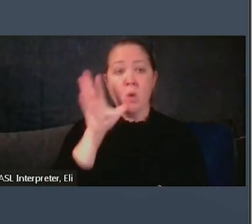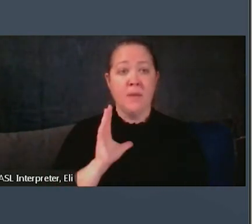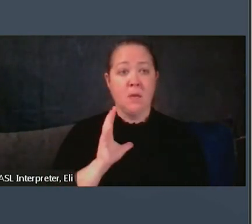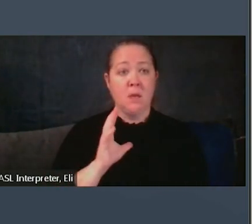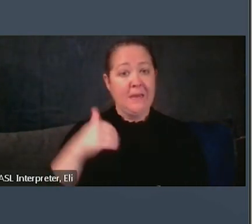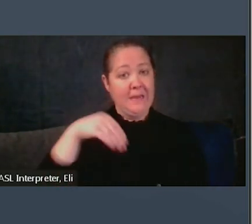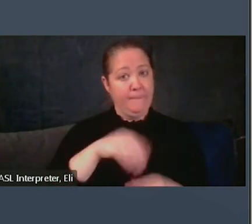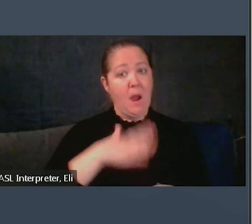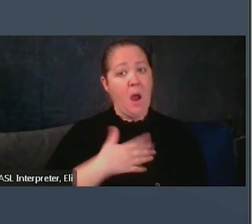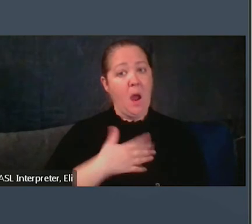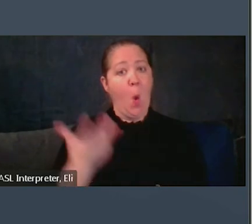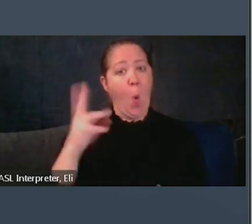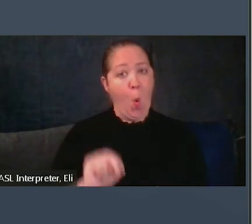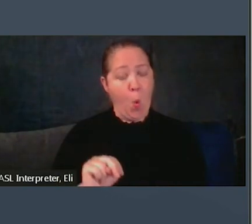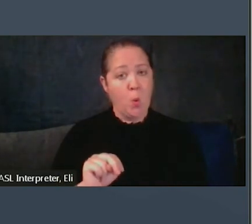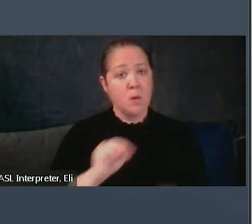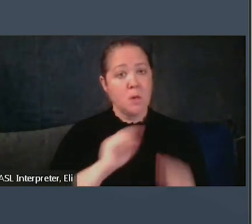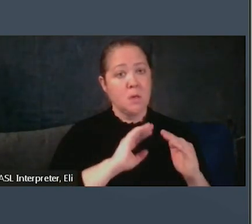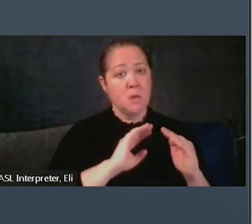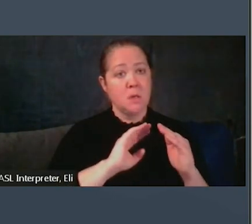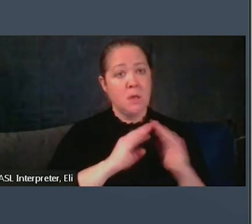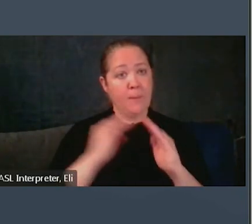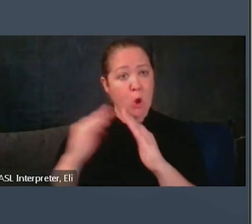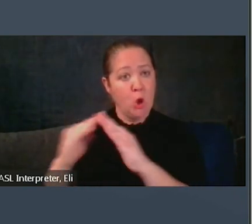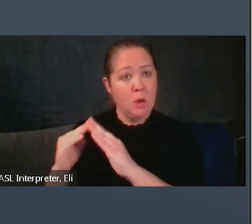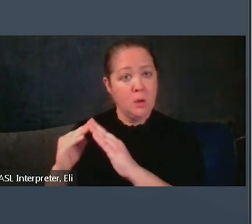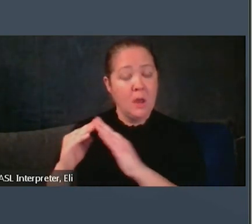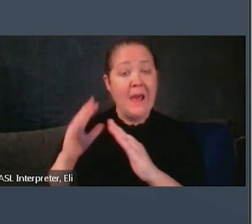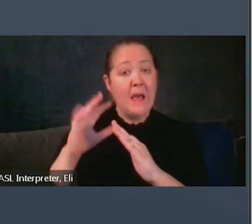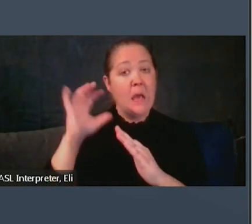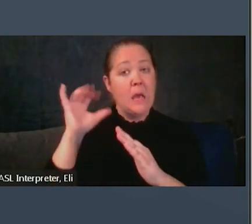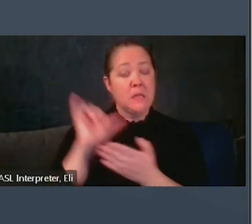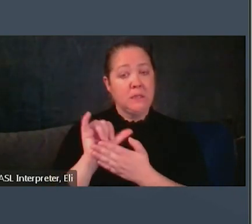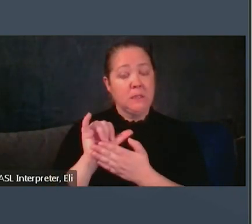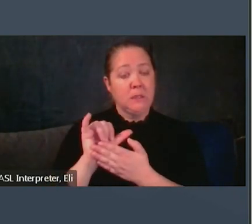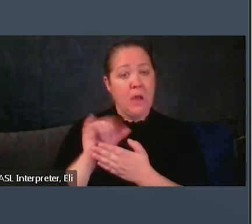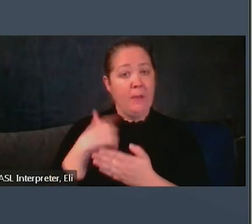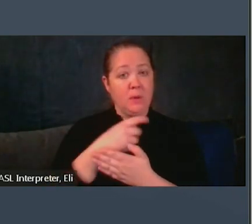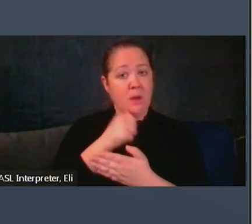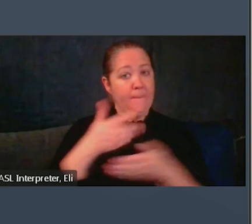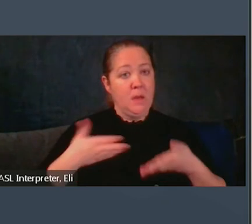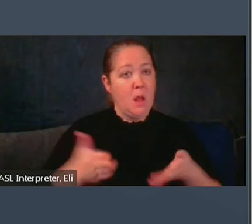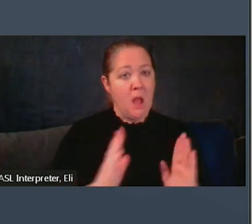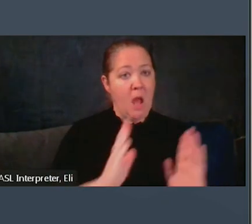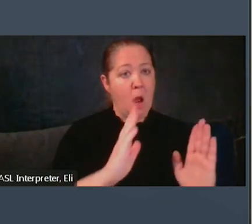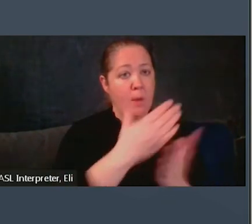This is because as I stayed at prior, I haven't been allowed to be a part of the process and with